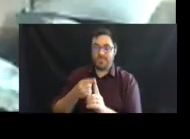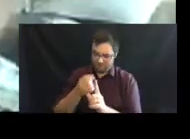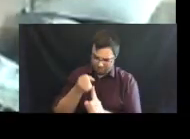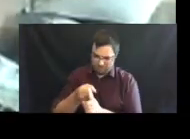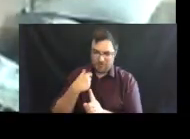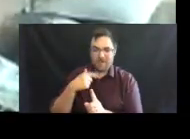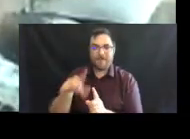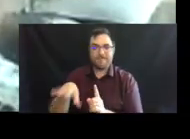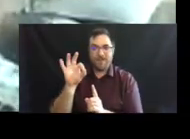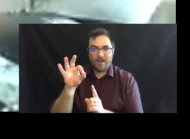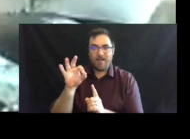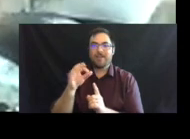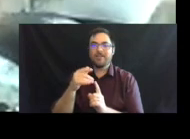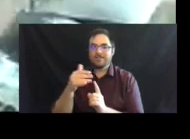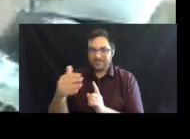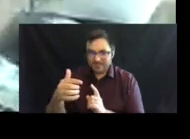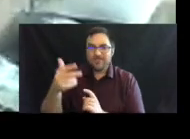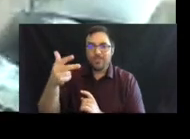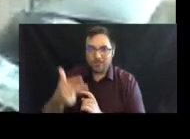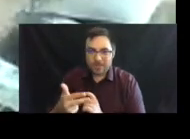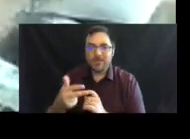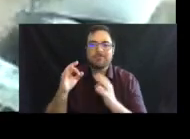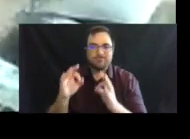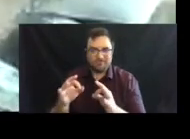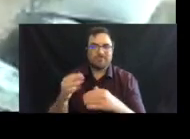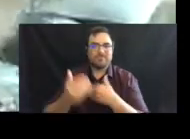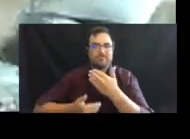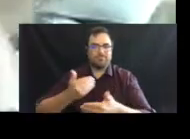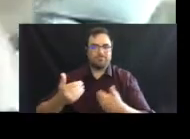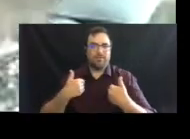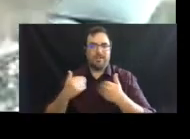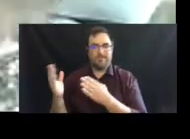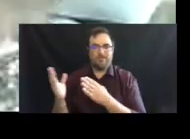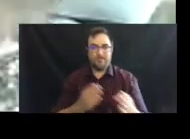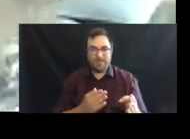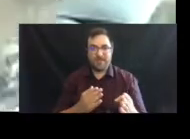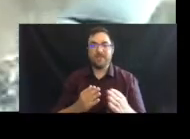no later than three months of age, so that they can be enrolled in high quality intervention